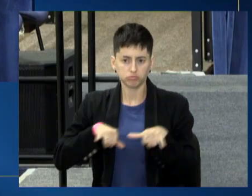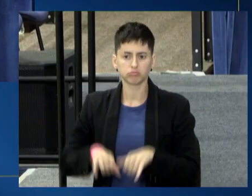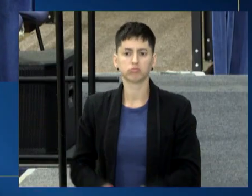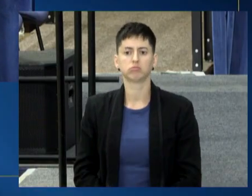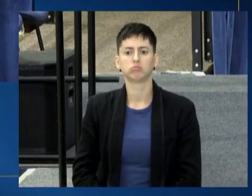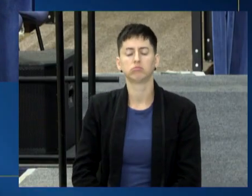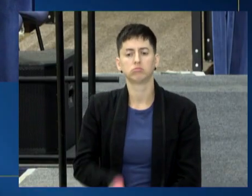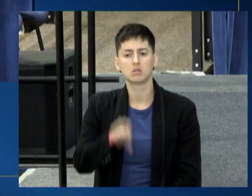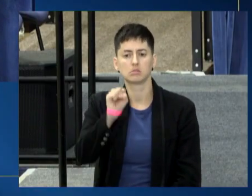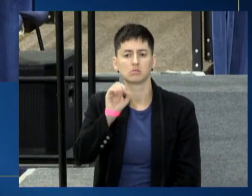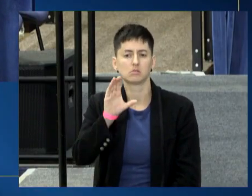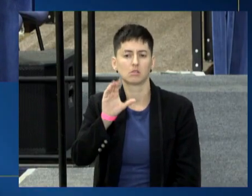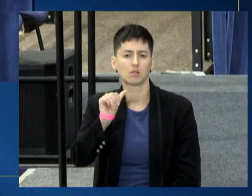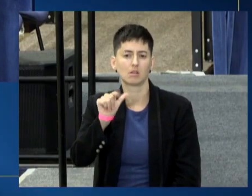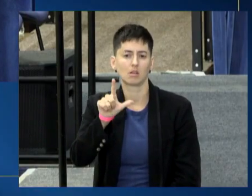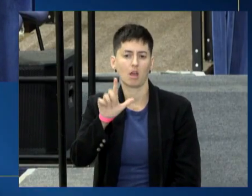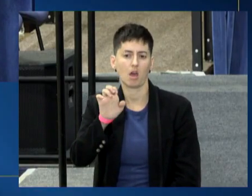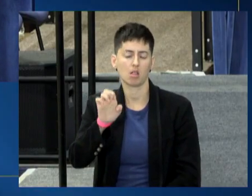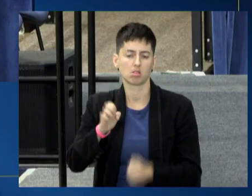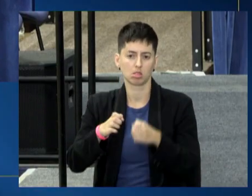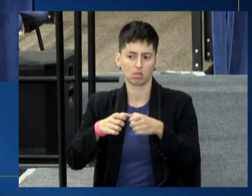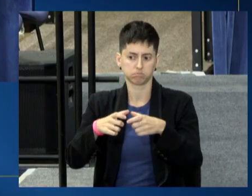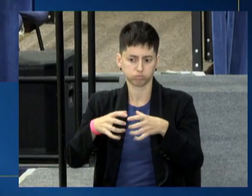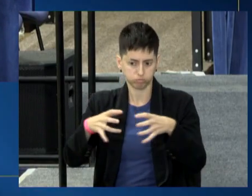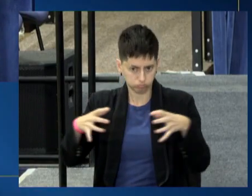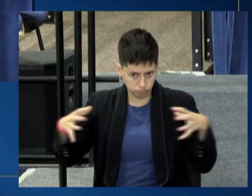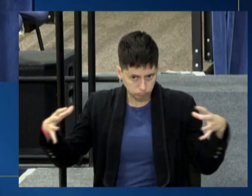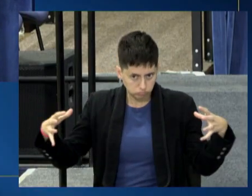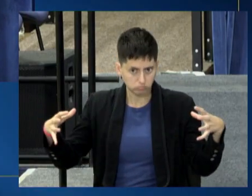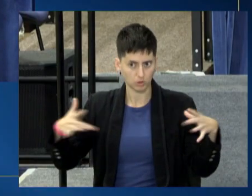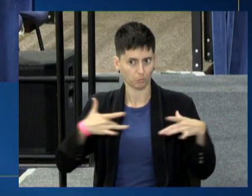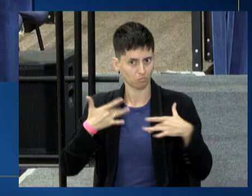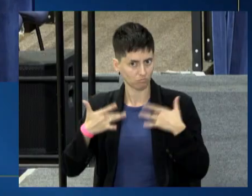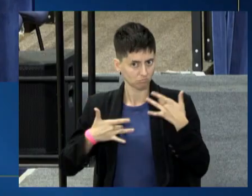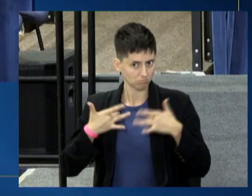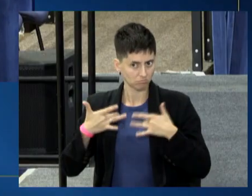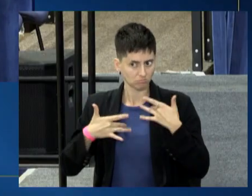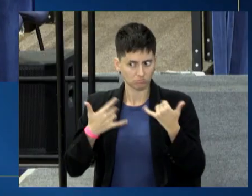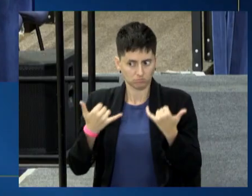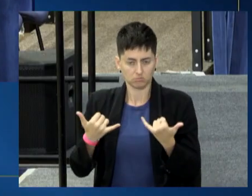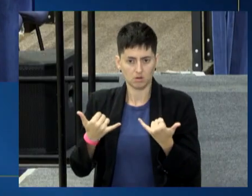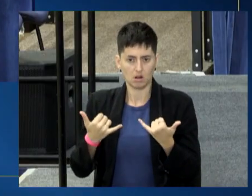So, this is very exciting to see all these startup companies bringing their respective